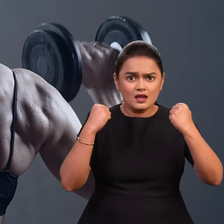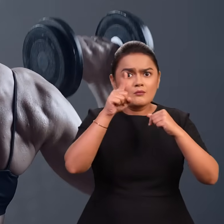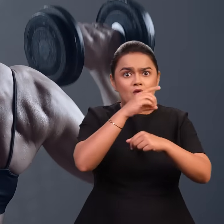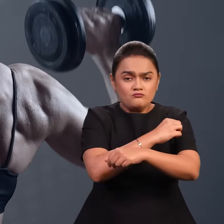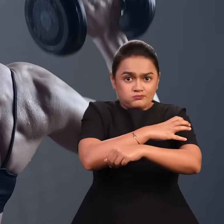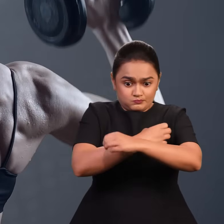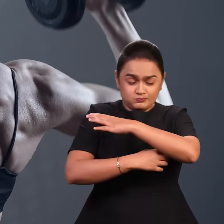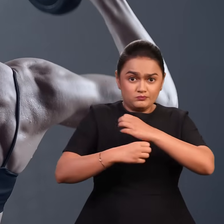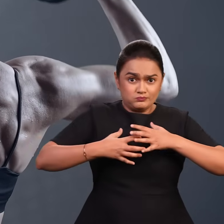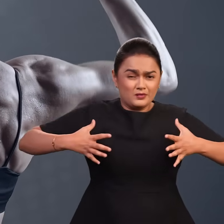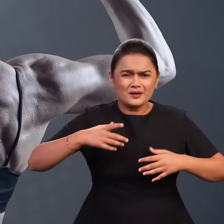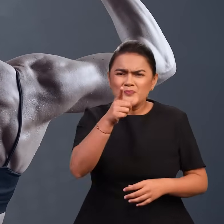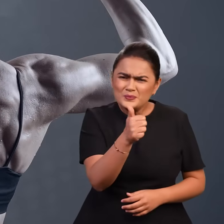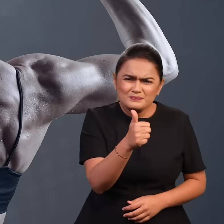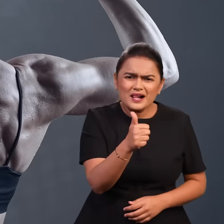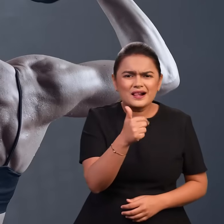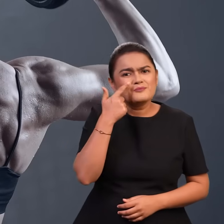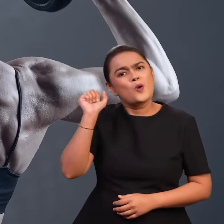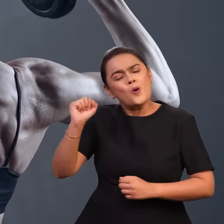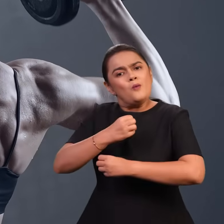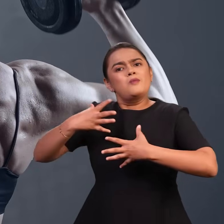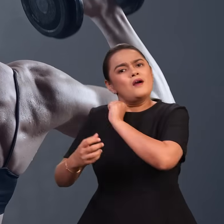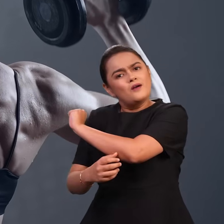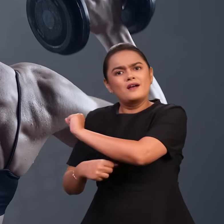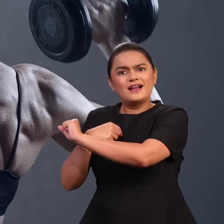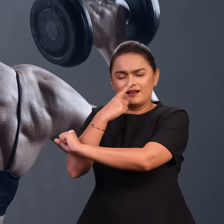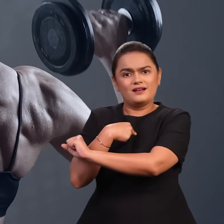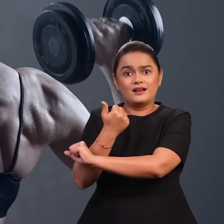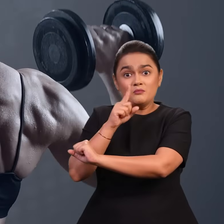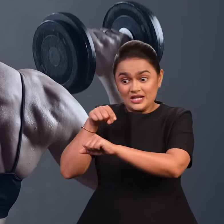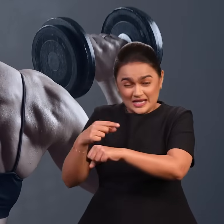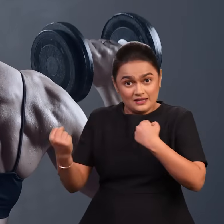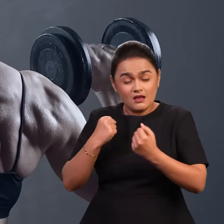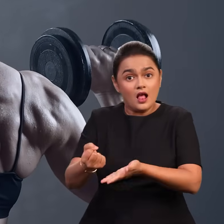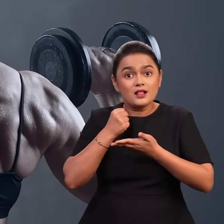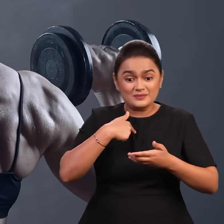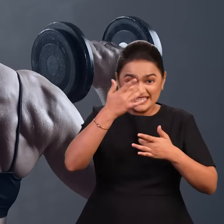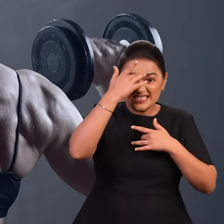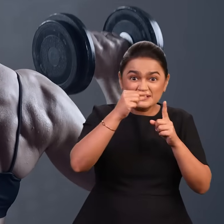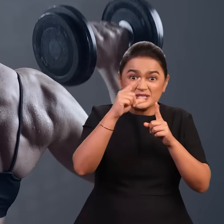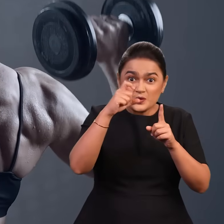you will not become bulky and buffy. but it will definitely help manage your disease.